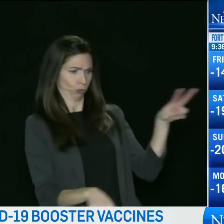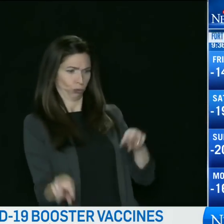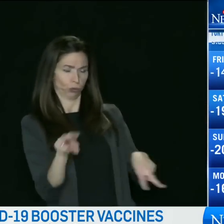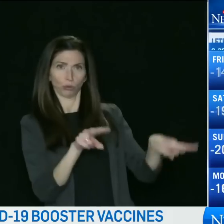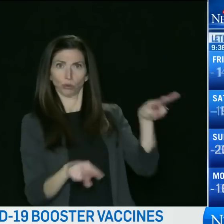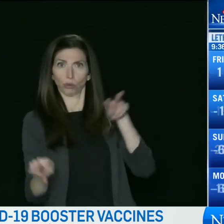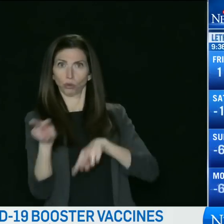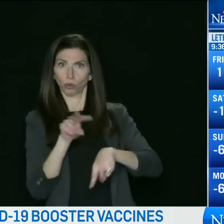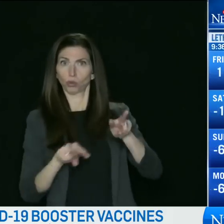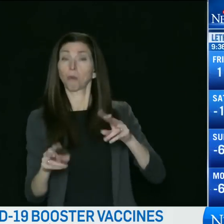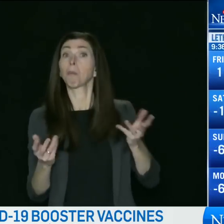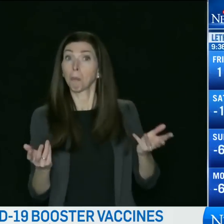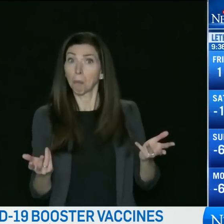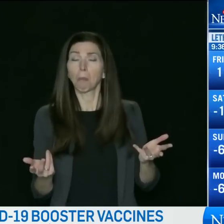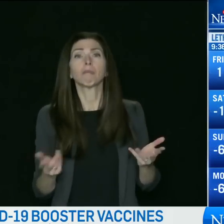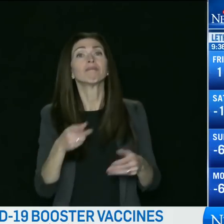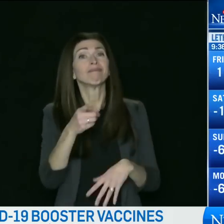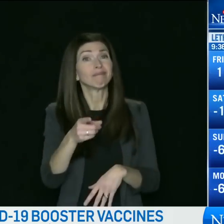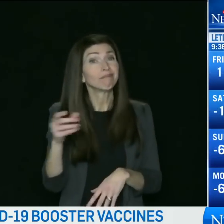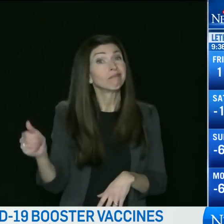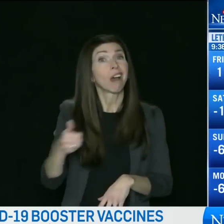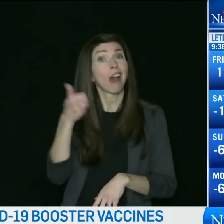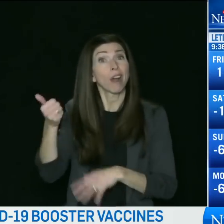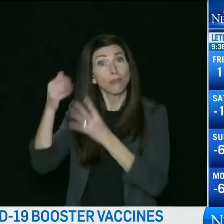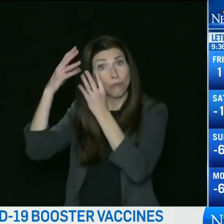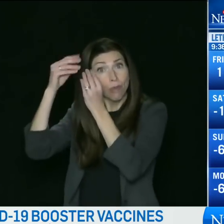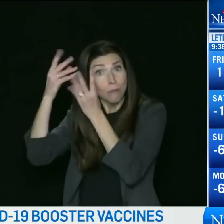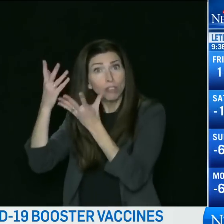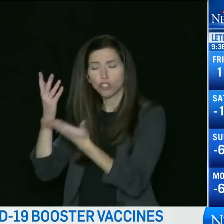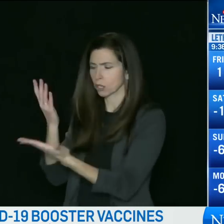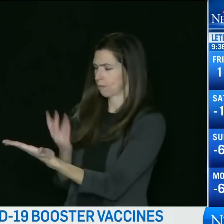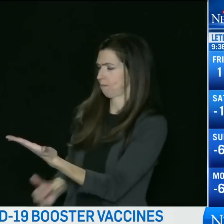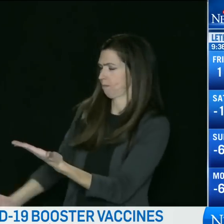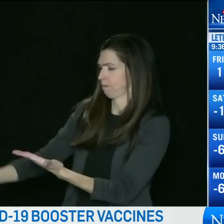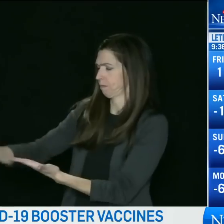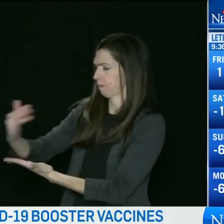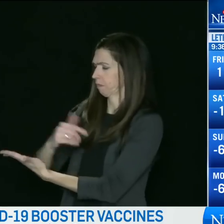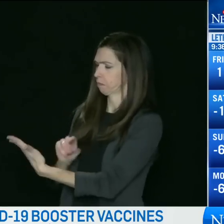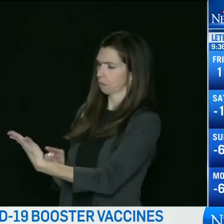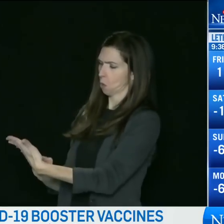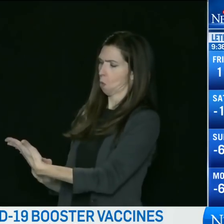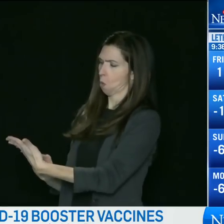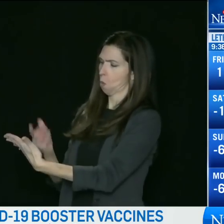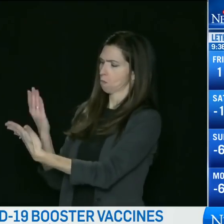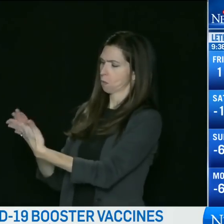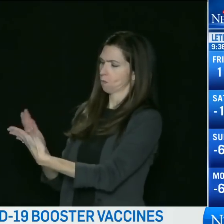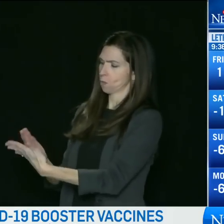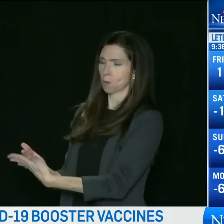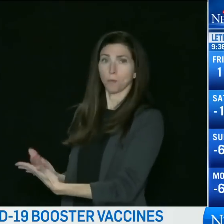INTERVALS CAN EXPECT HIGHER DURABILITY OVER TIME AND THEY'RE ALSO PROVING INDICATIONS FROM